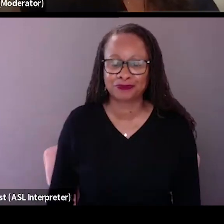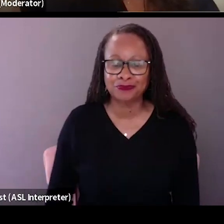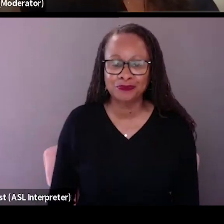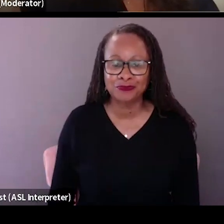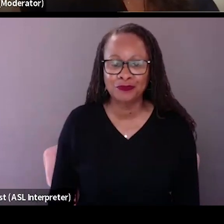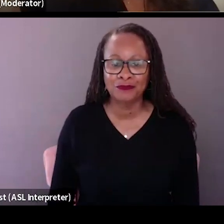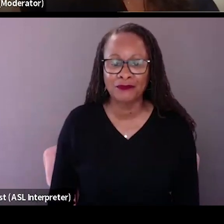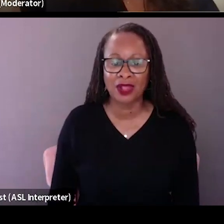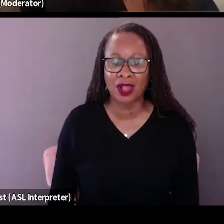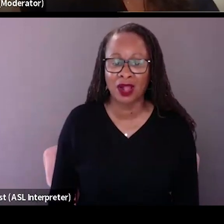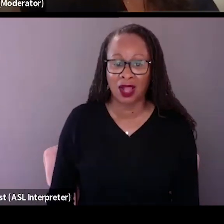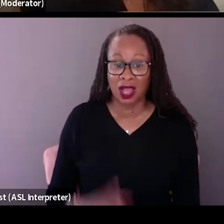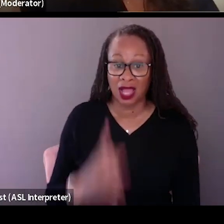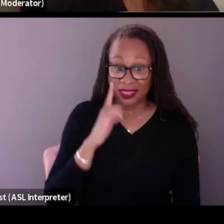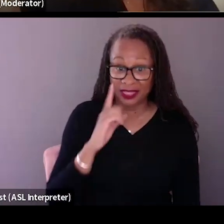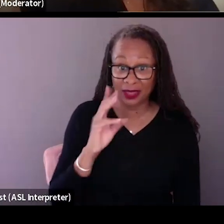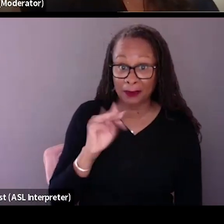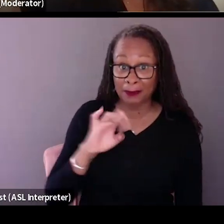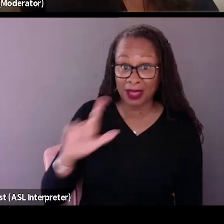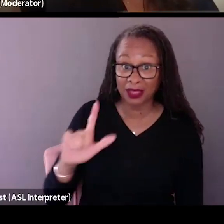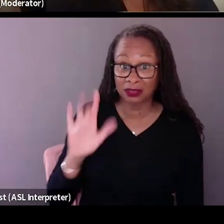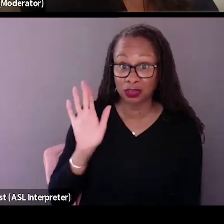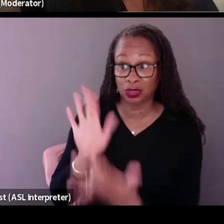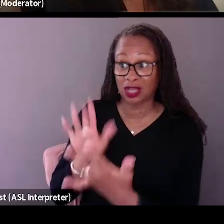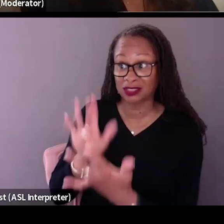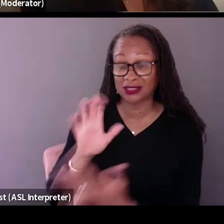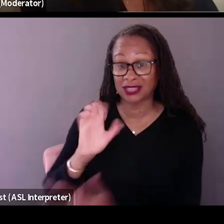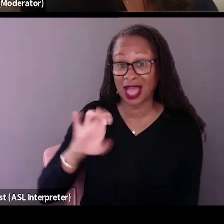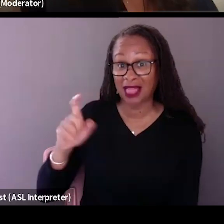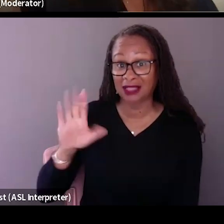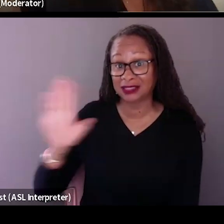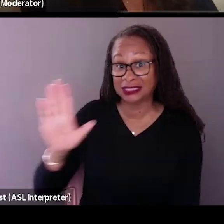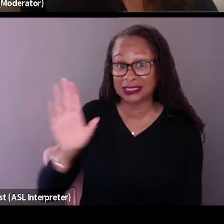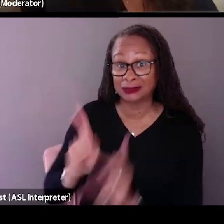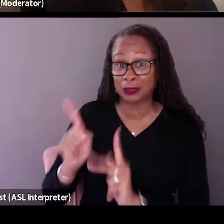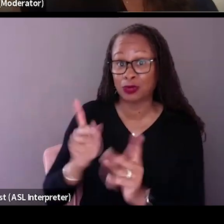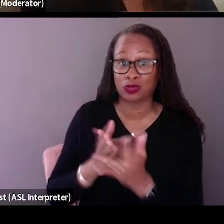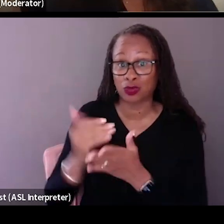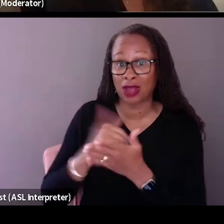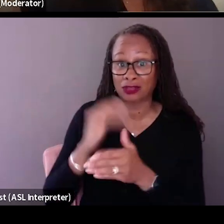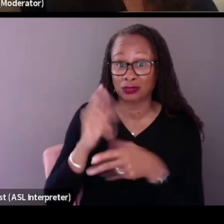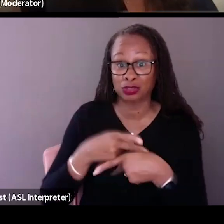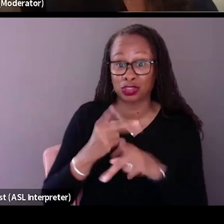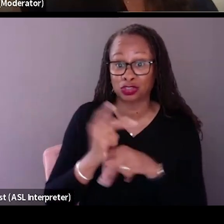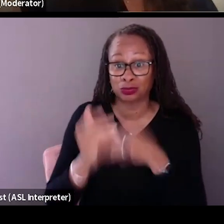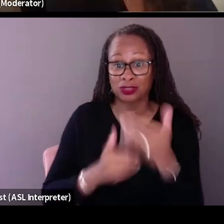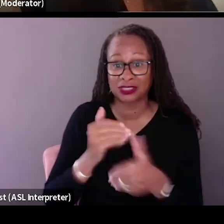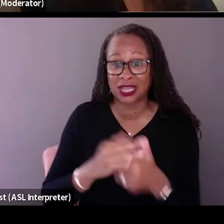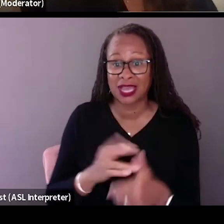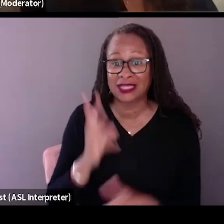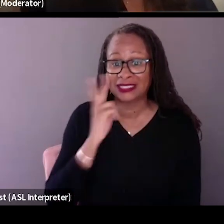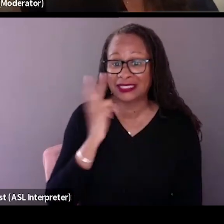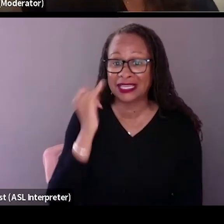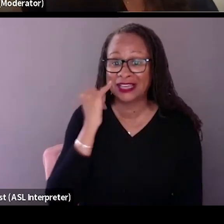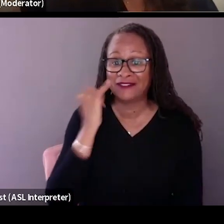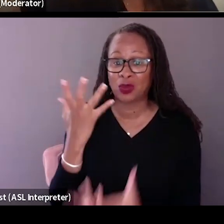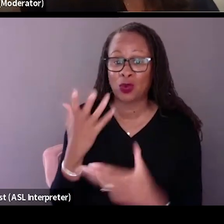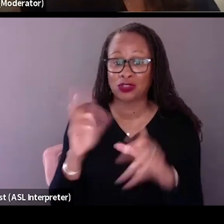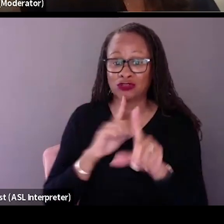to Alex, people throughout the production process to see if he wanted to respond or participate in any way.